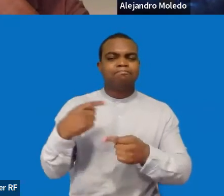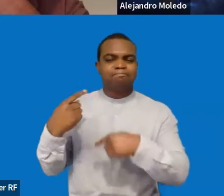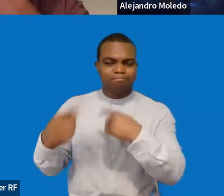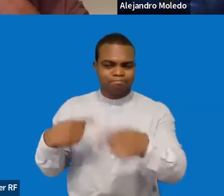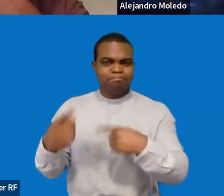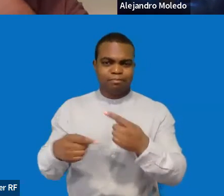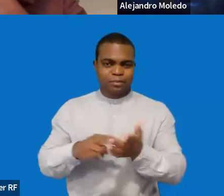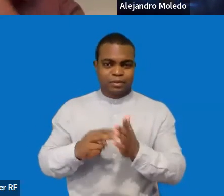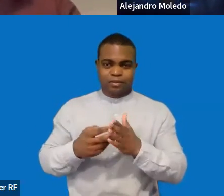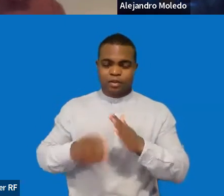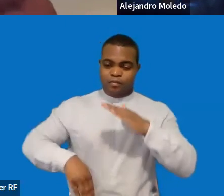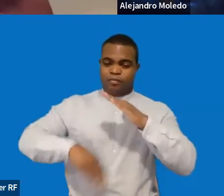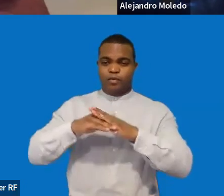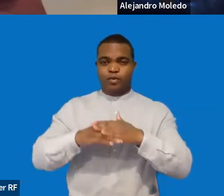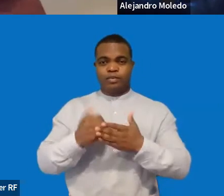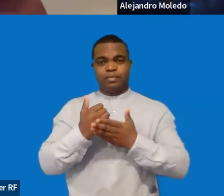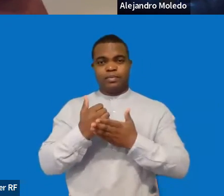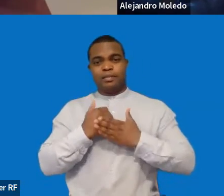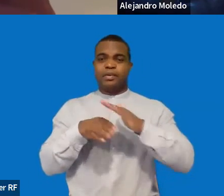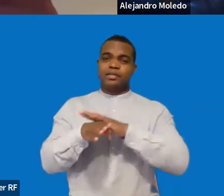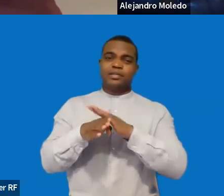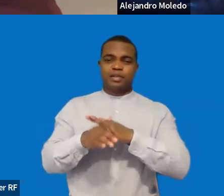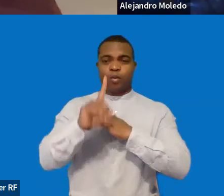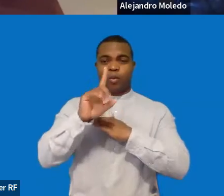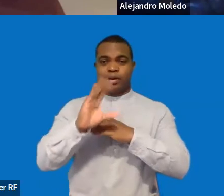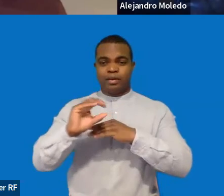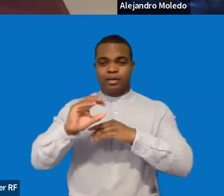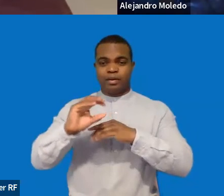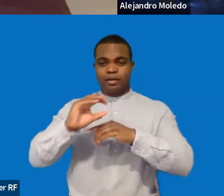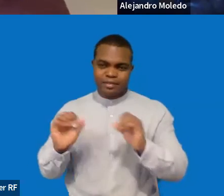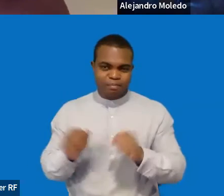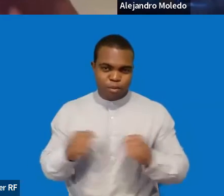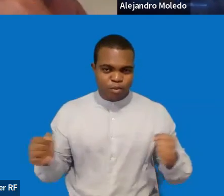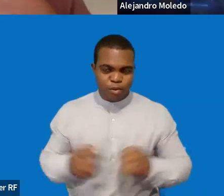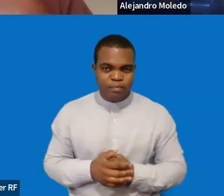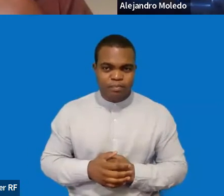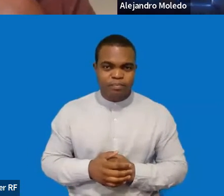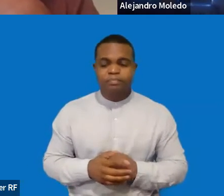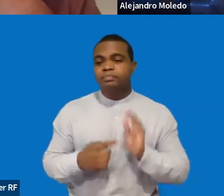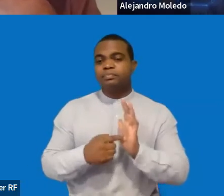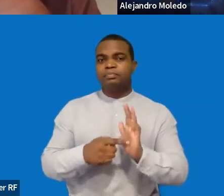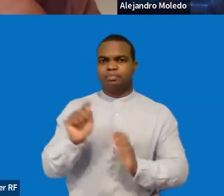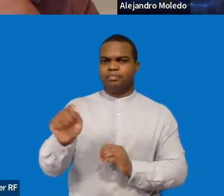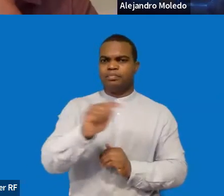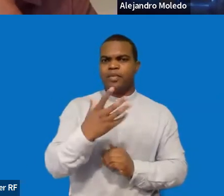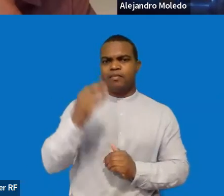In this sense, there is no link, consequently, with EU mobility programs,